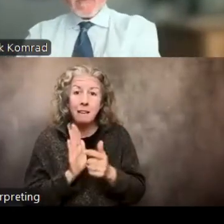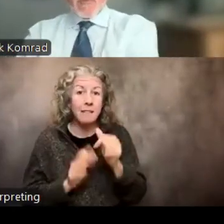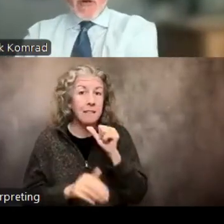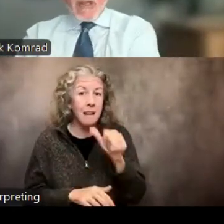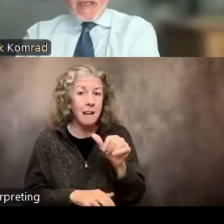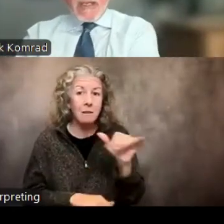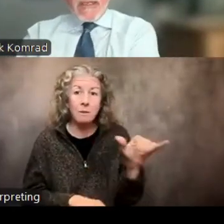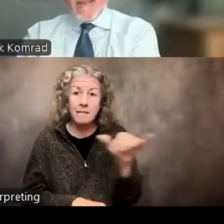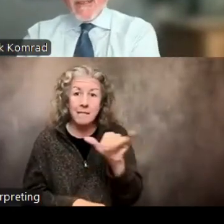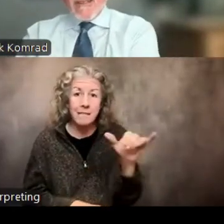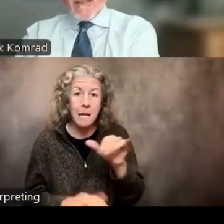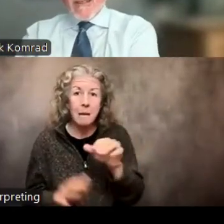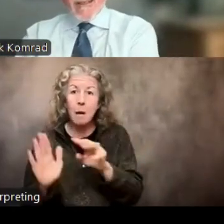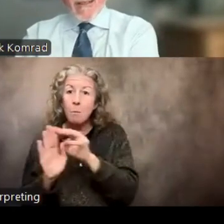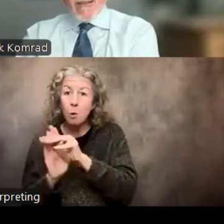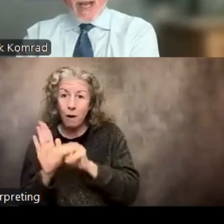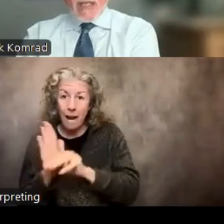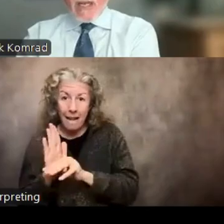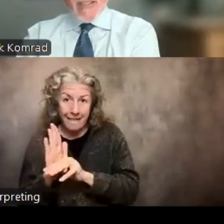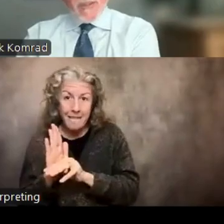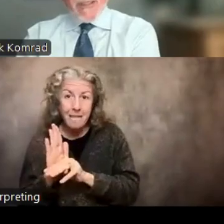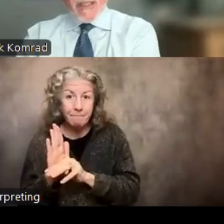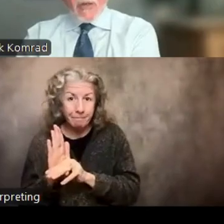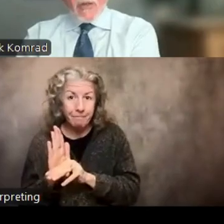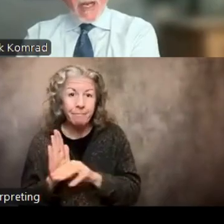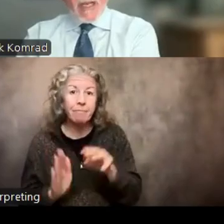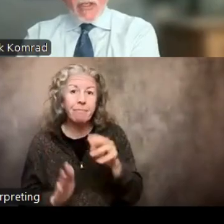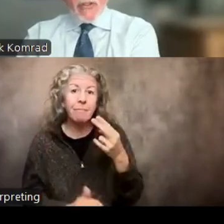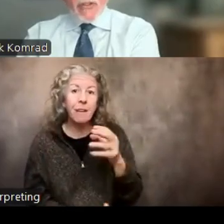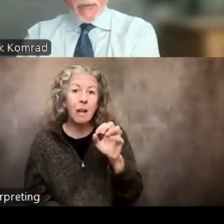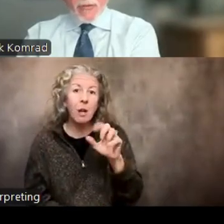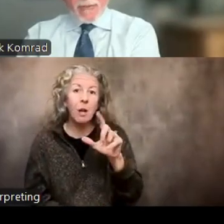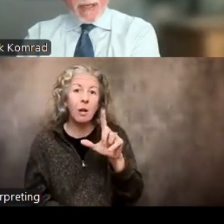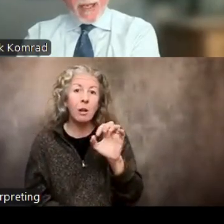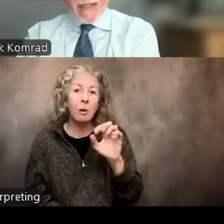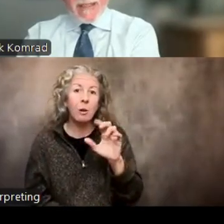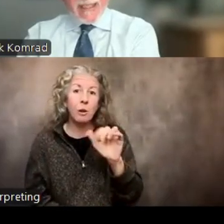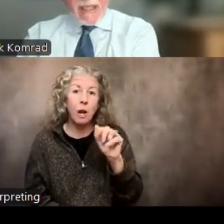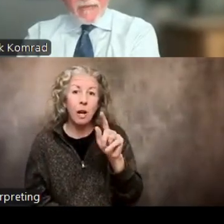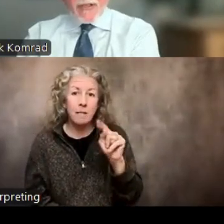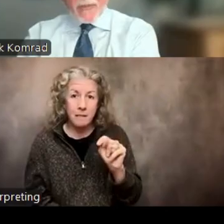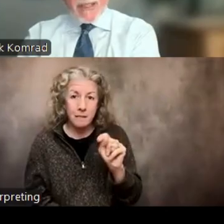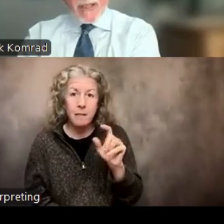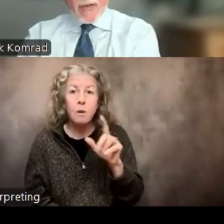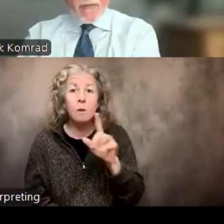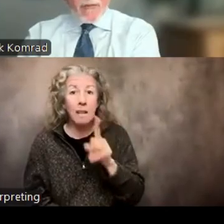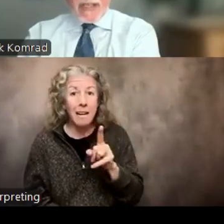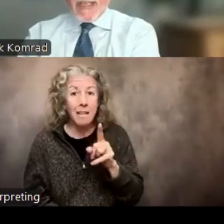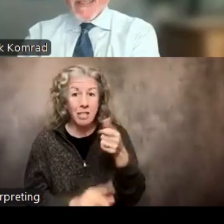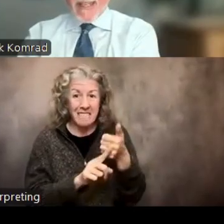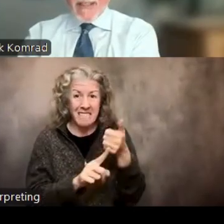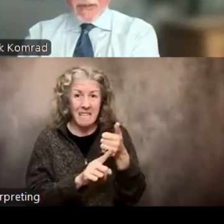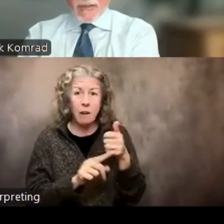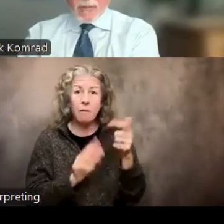morality. The Holocaust was legal, hiding Jews was criminalized. Slavery was legal, freeing slaves were